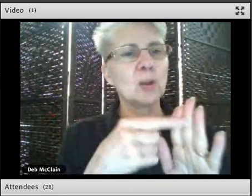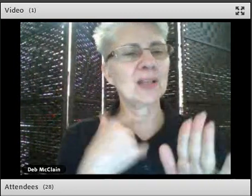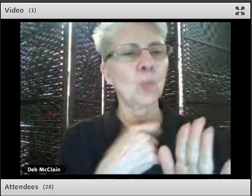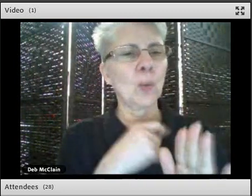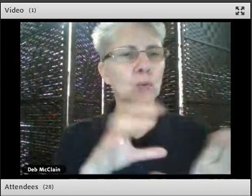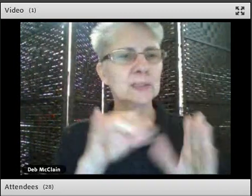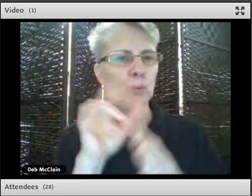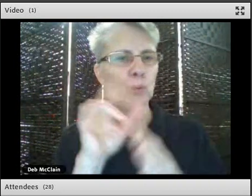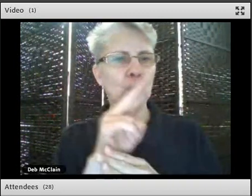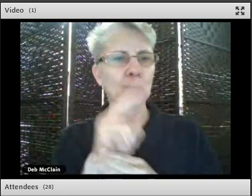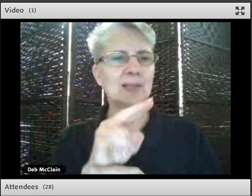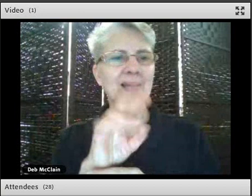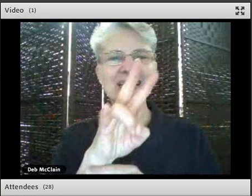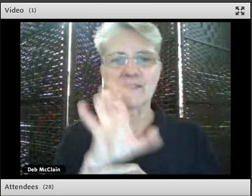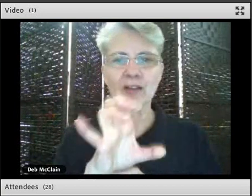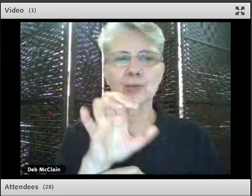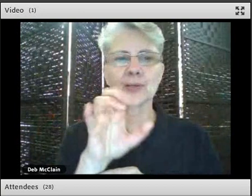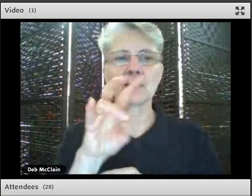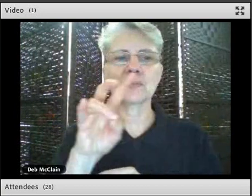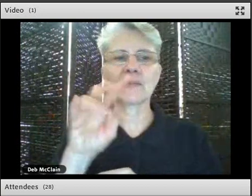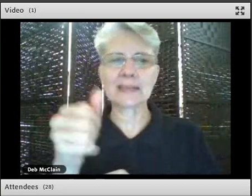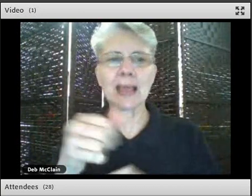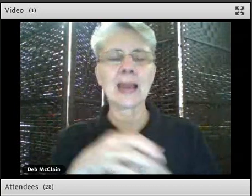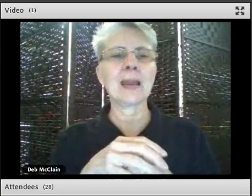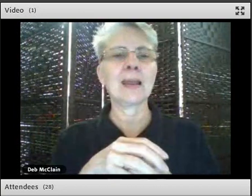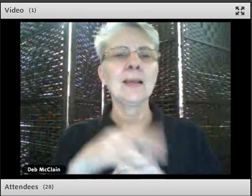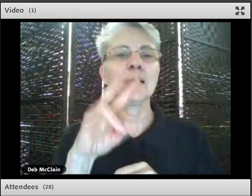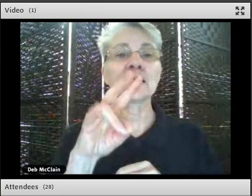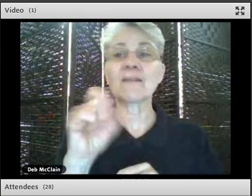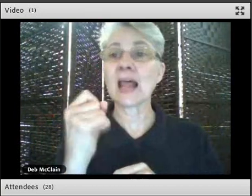to identify a work or expression.